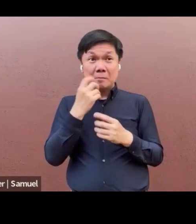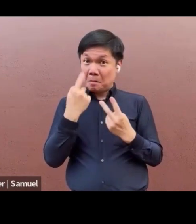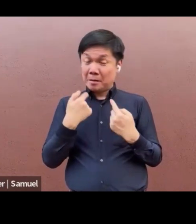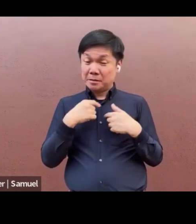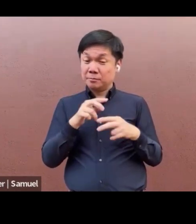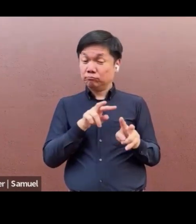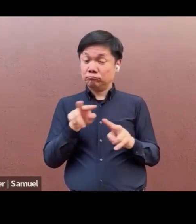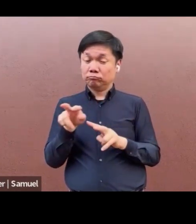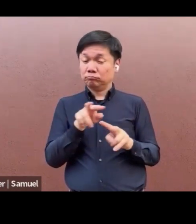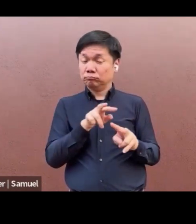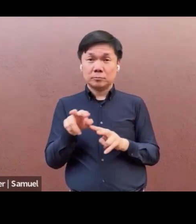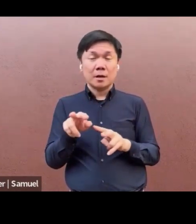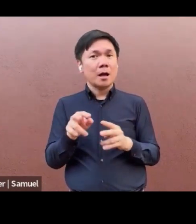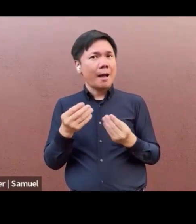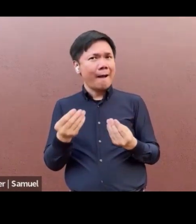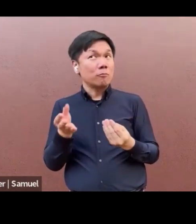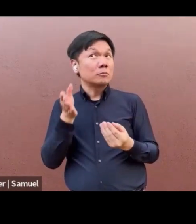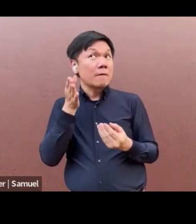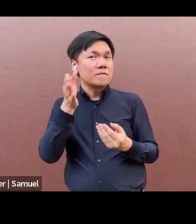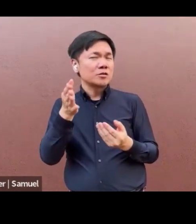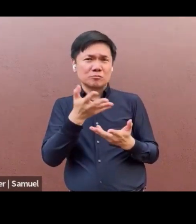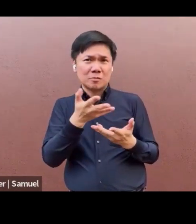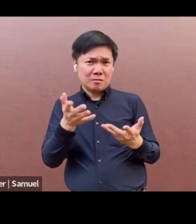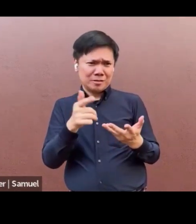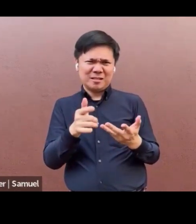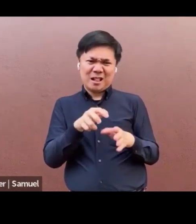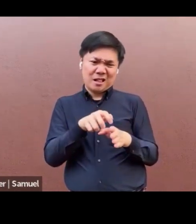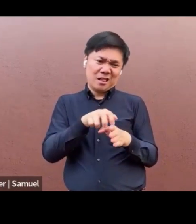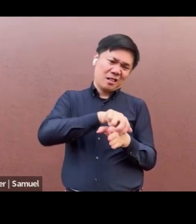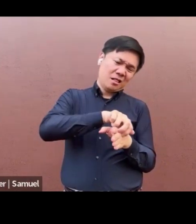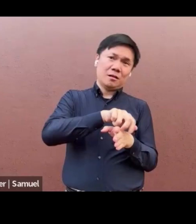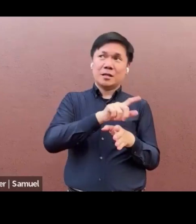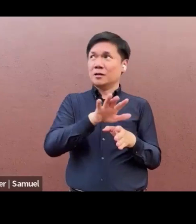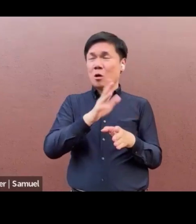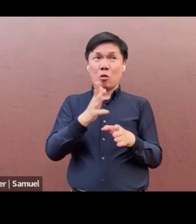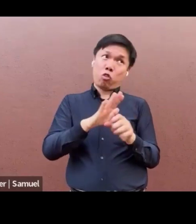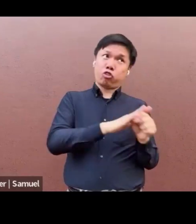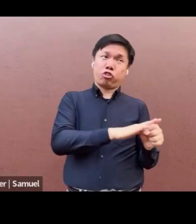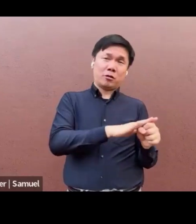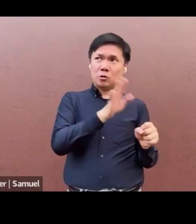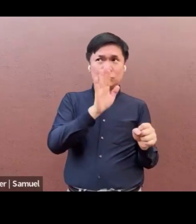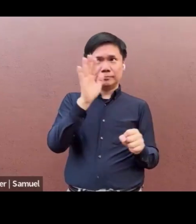practice, and I mean what I try and look at, is how we can make it so that the biases aren't then